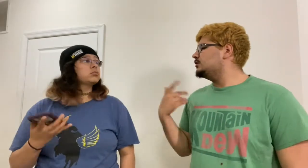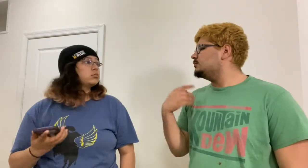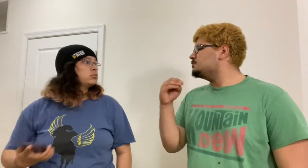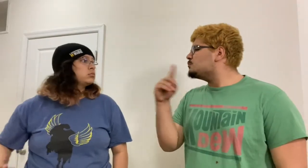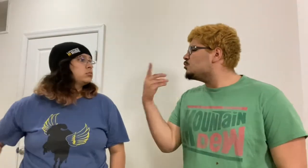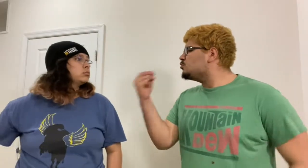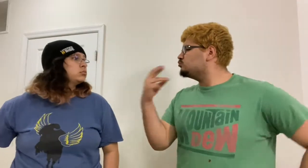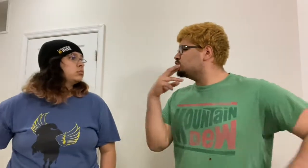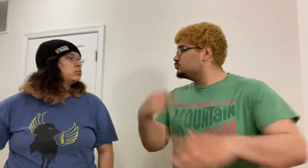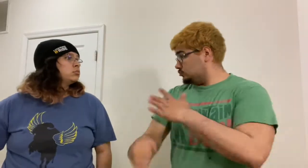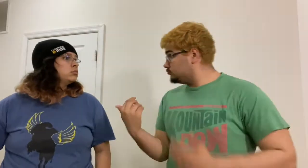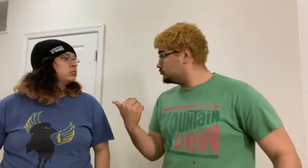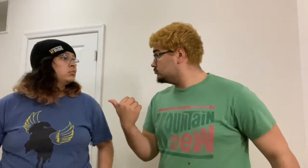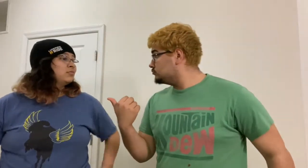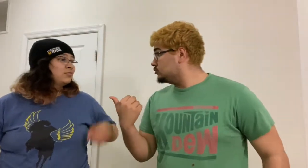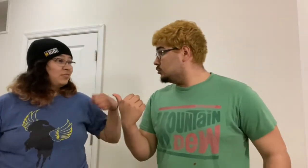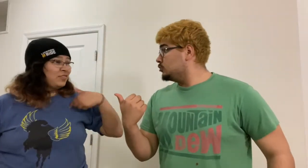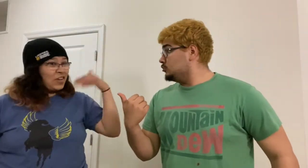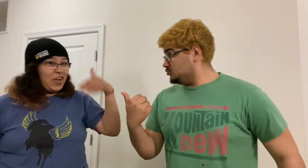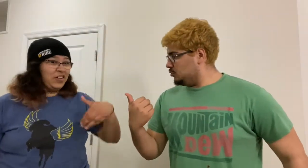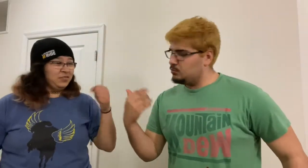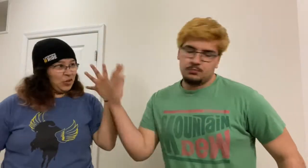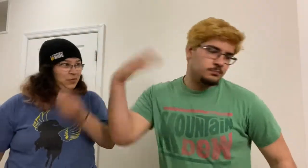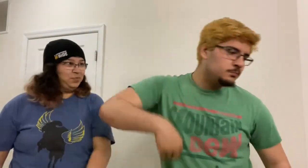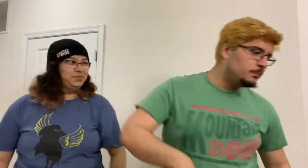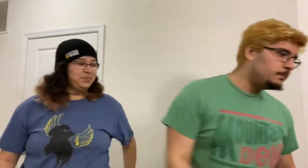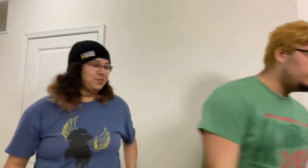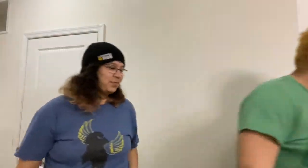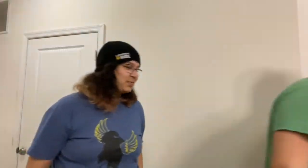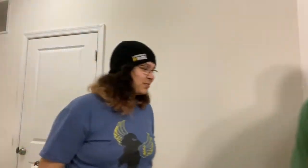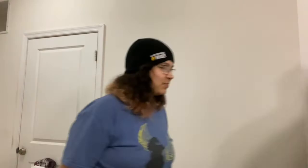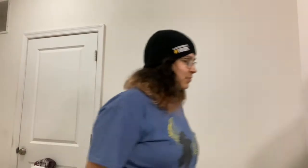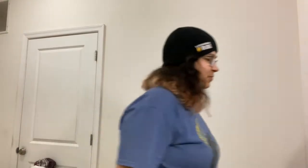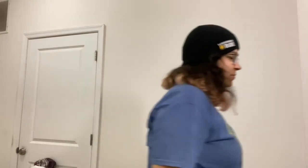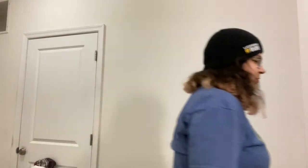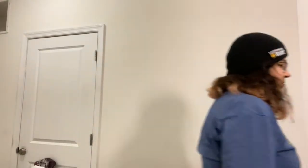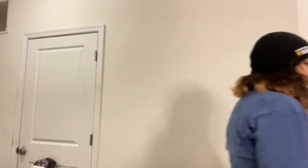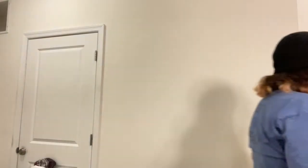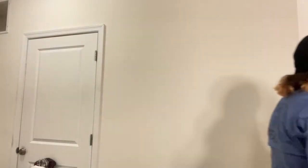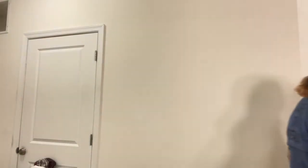Hey! I am in mood for Rathskeller. You down? Yes, I am SO down! Let’s go.